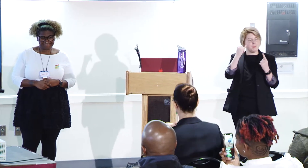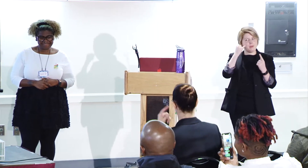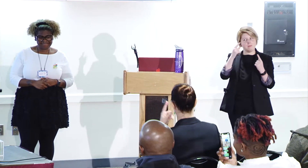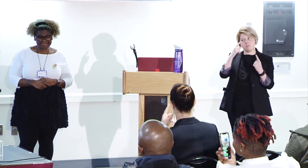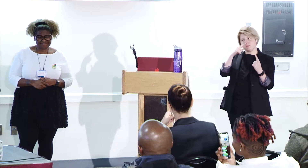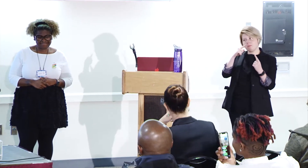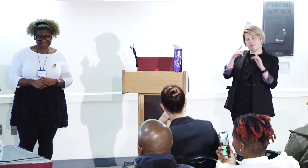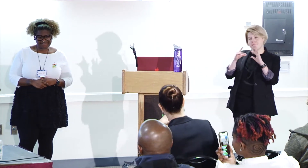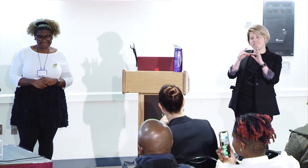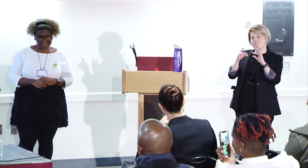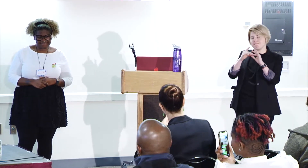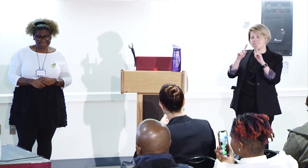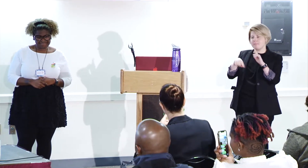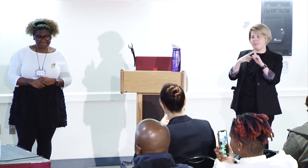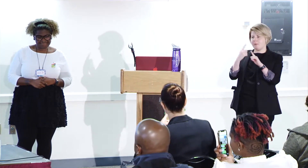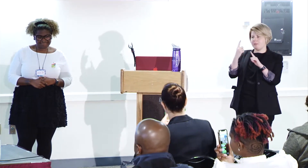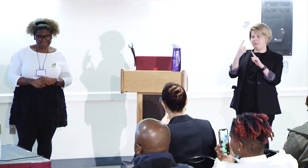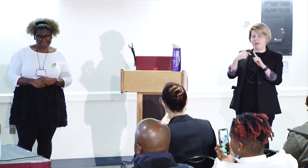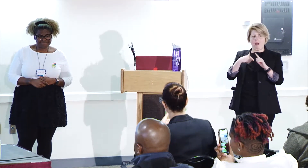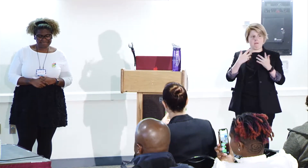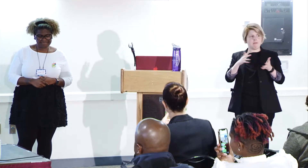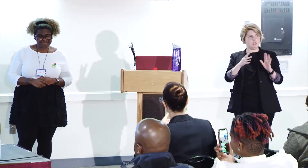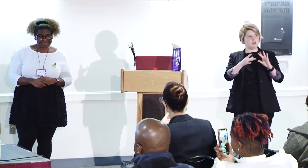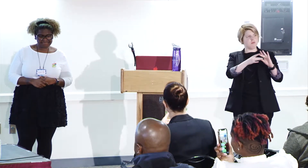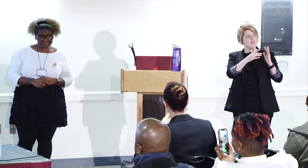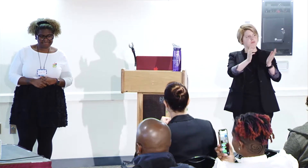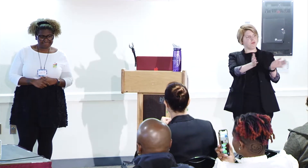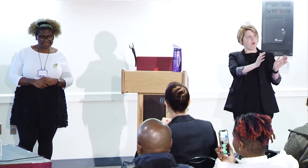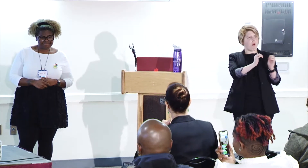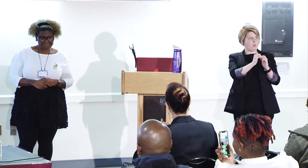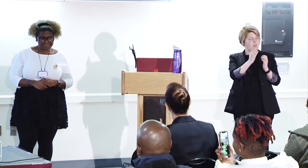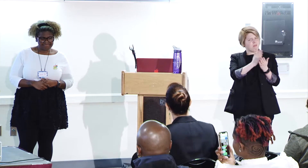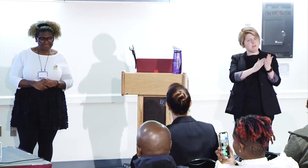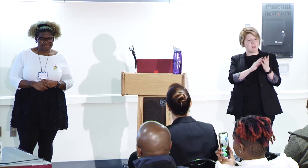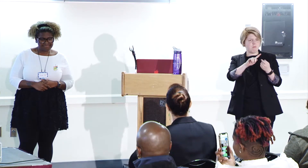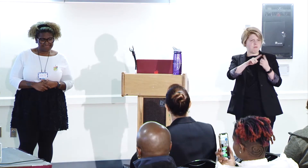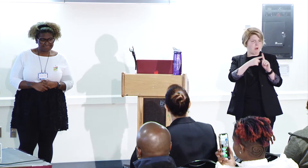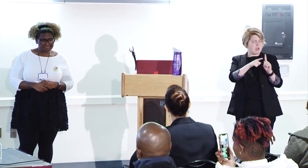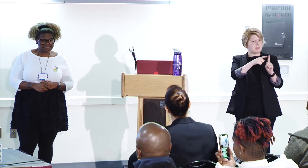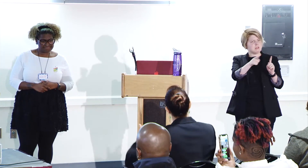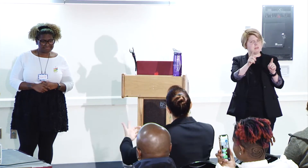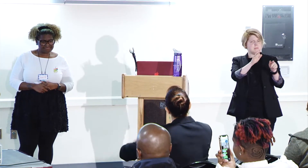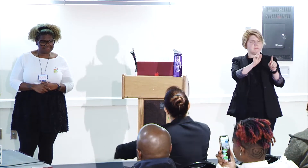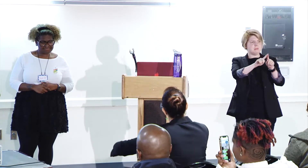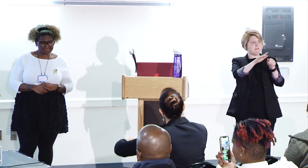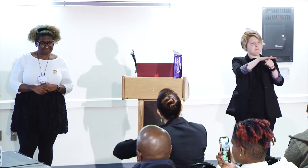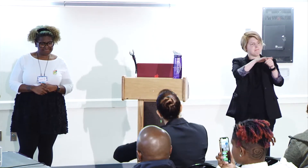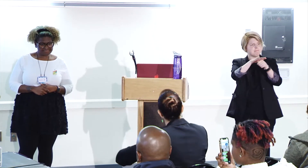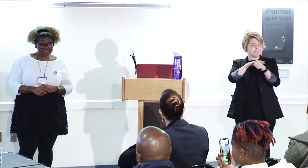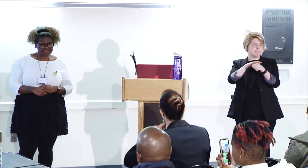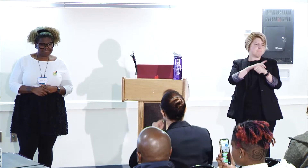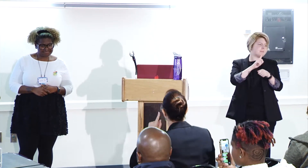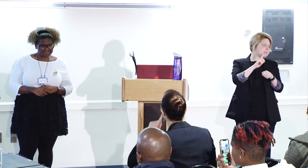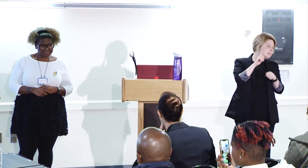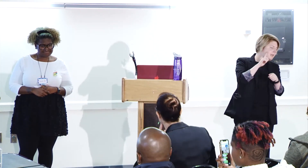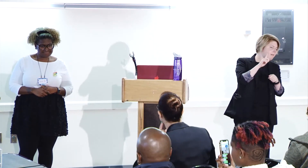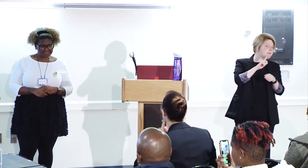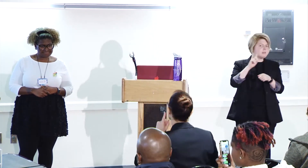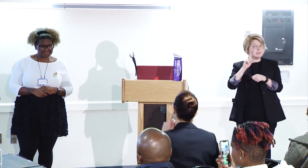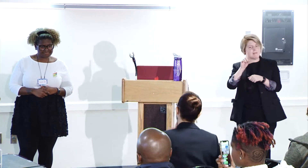about something that I've talked with some friends in different spaces between deaf and deaf-disabled spaces,